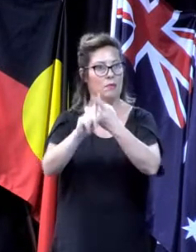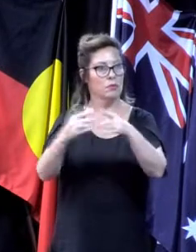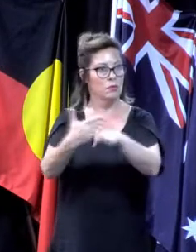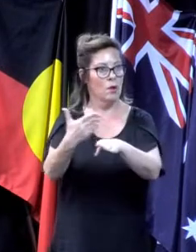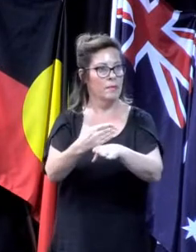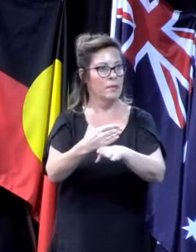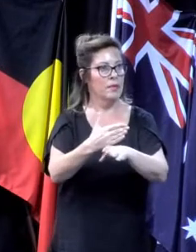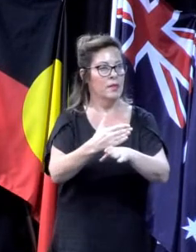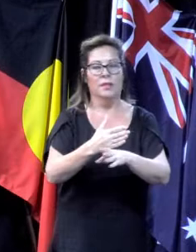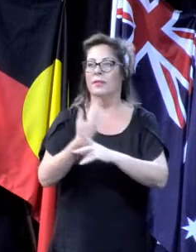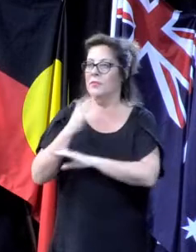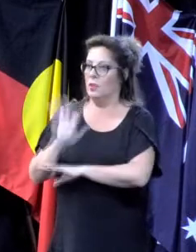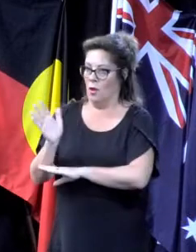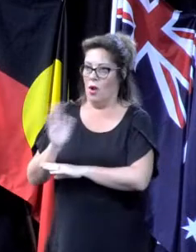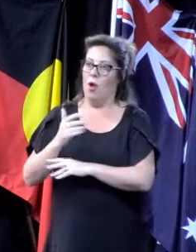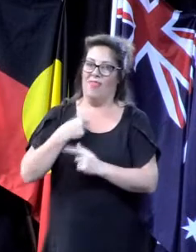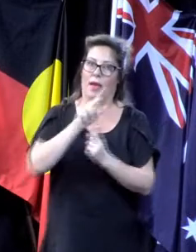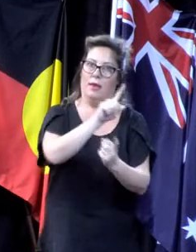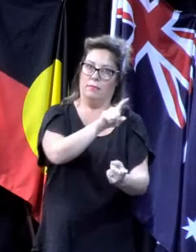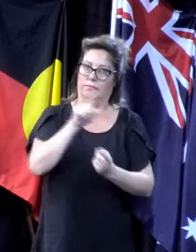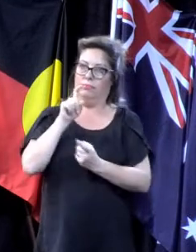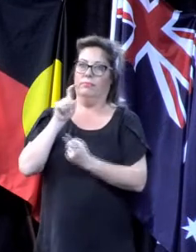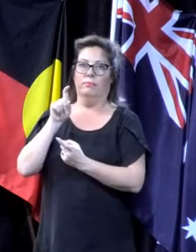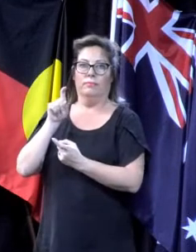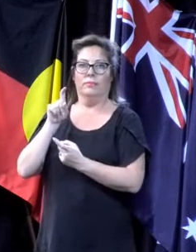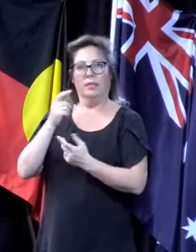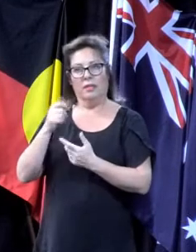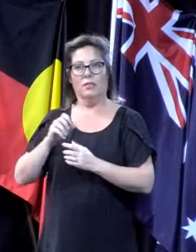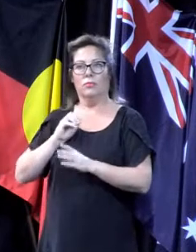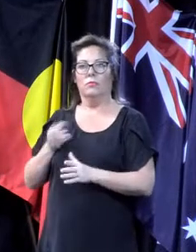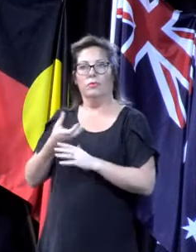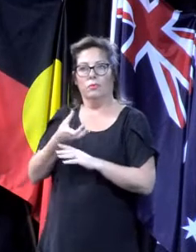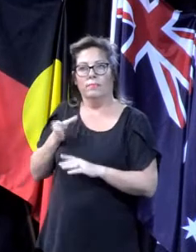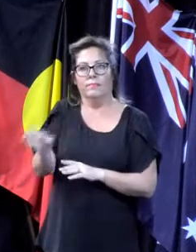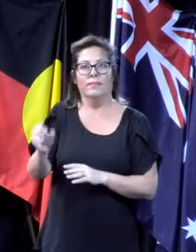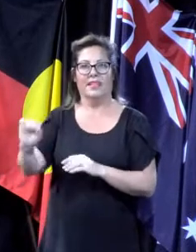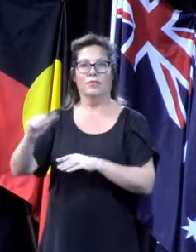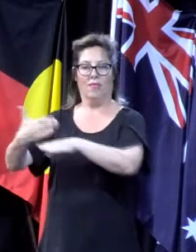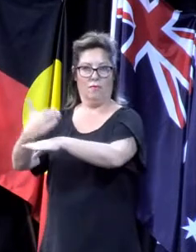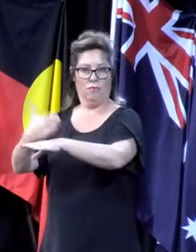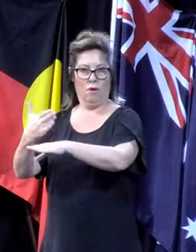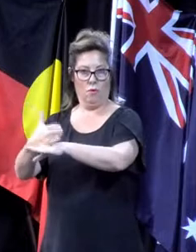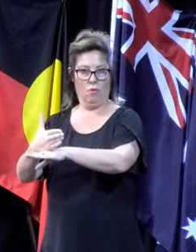No, so, seconded into the role regionally just like the one that we're currently in now. OK, so, tell me about that role, please.